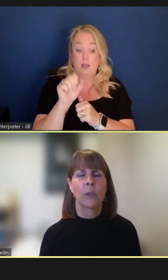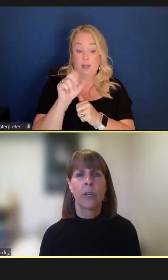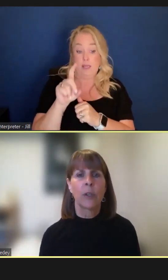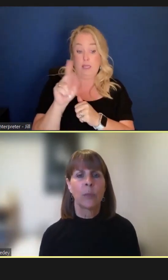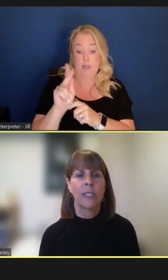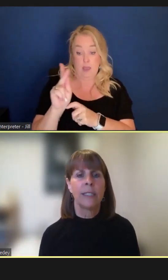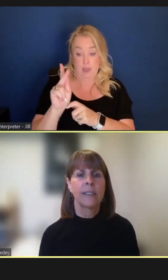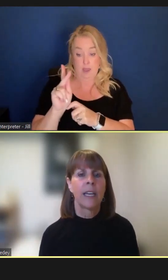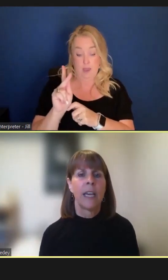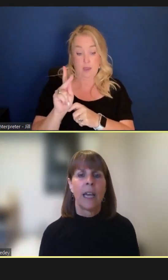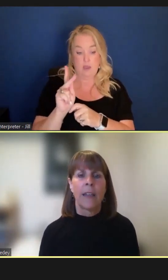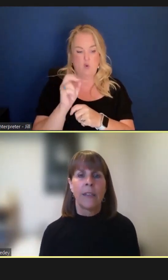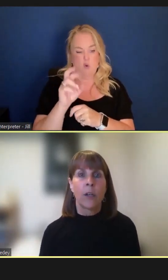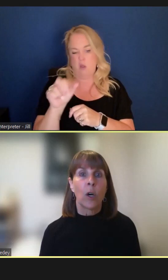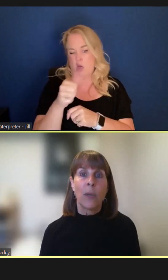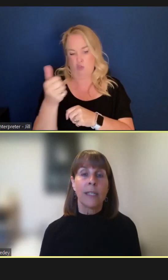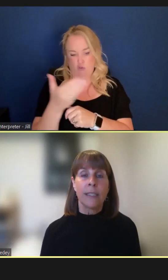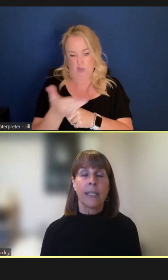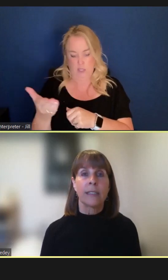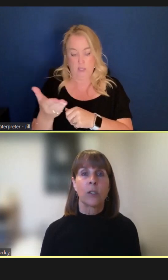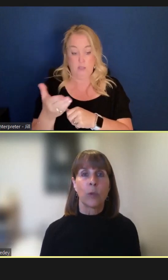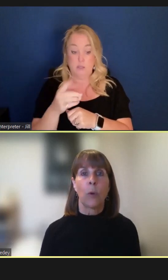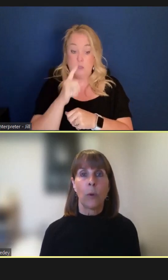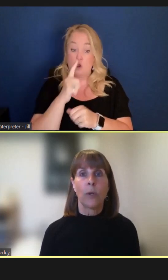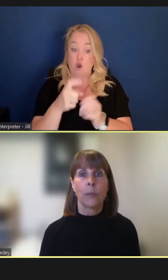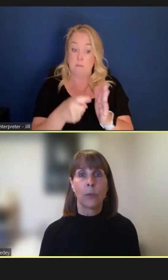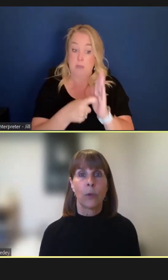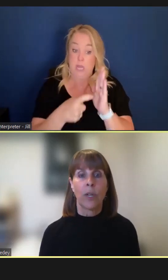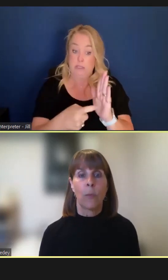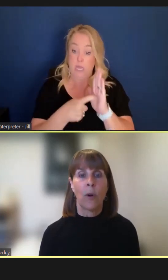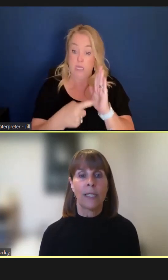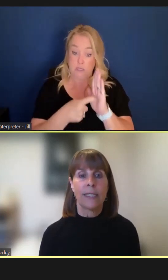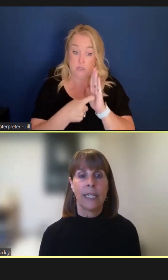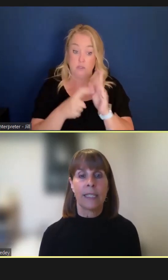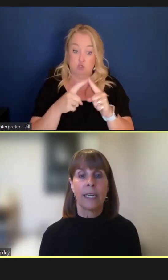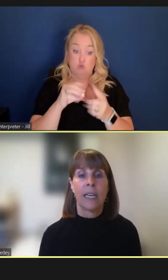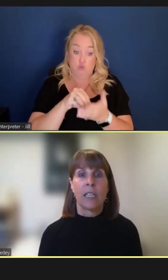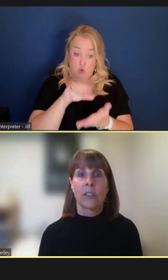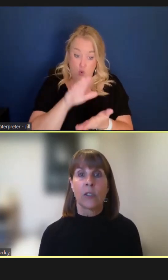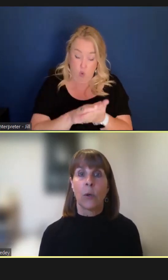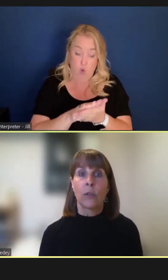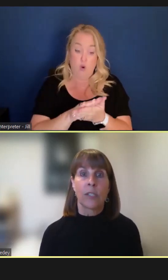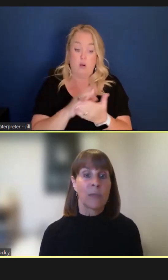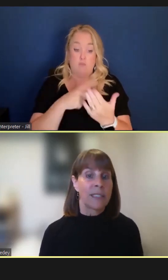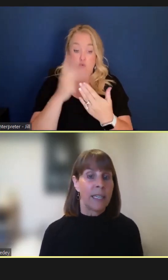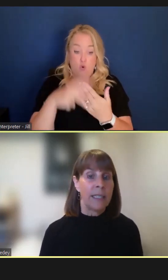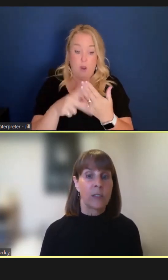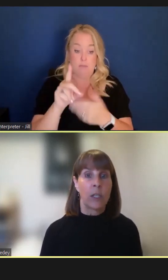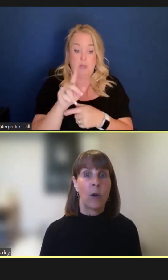other means there are mandates to report program-wide data so some states um